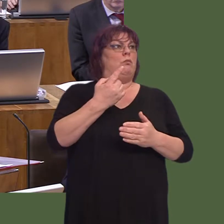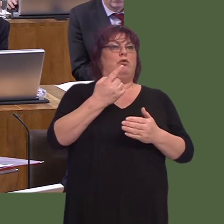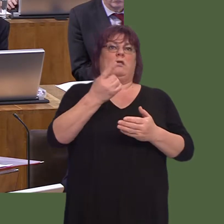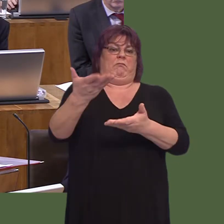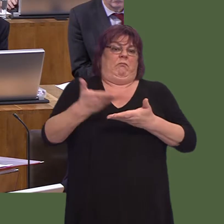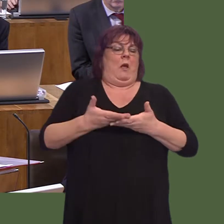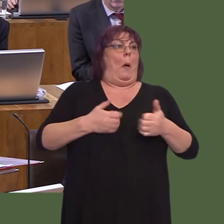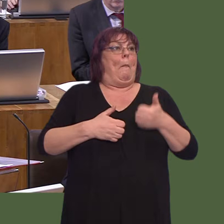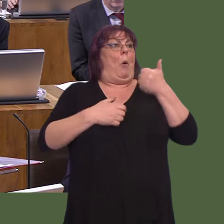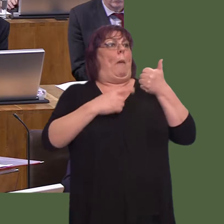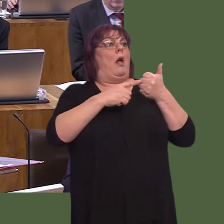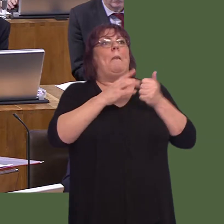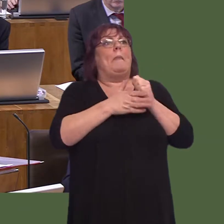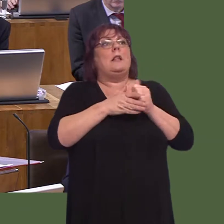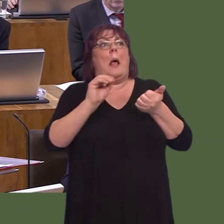Therefore, that's where the investment had gone.